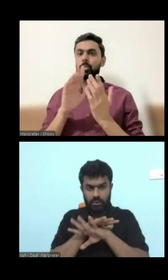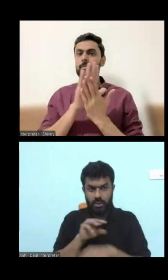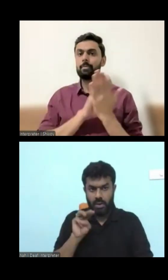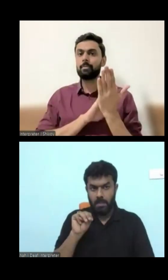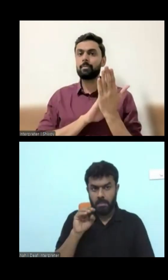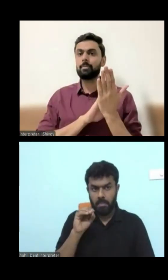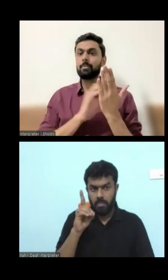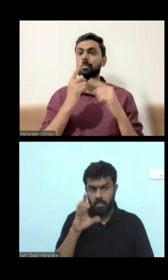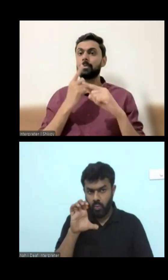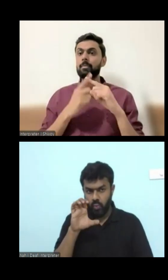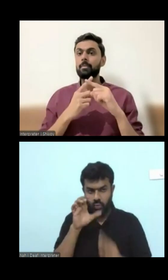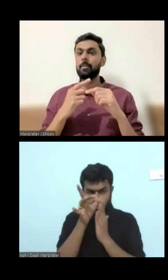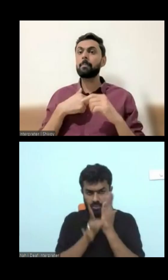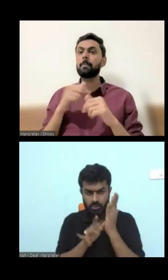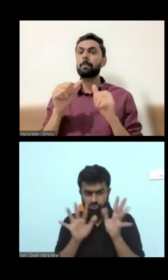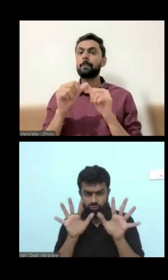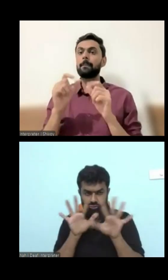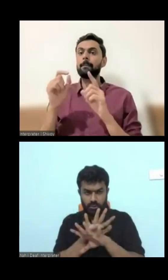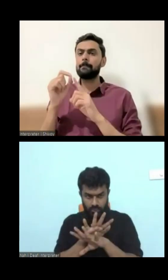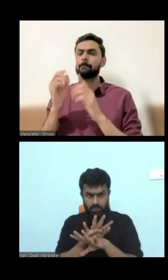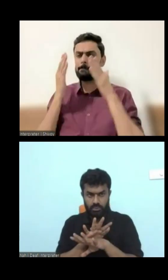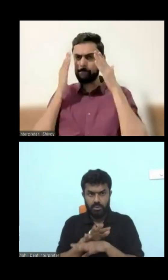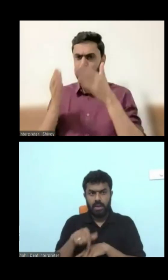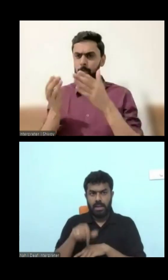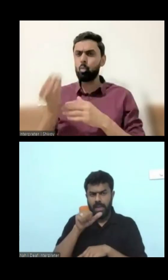For example, our app is more around shopping and independent living in day to day life.